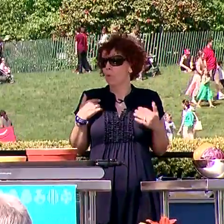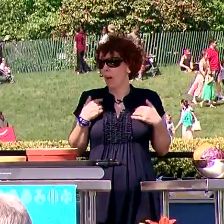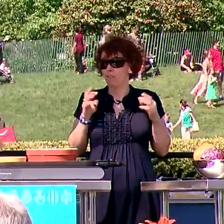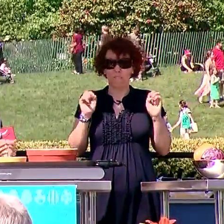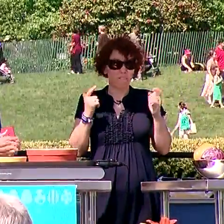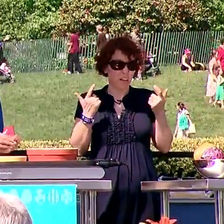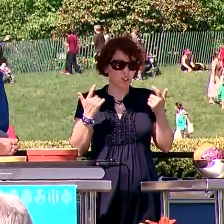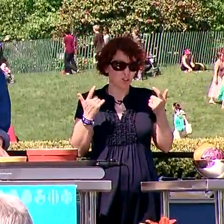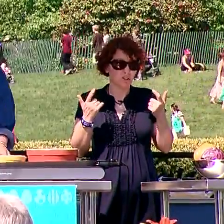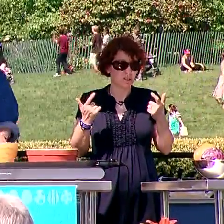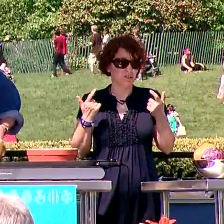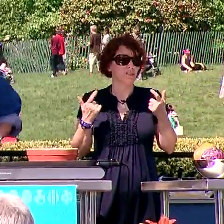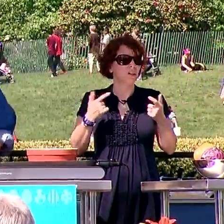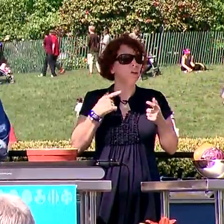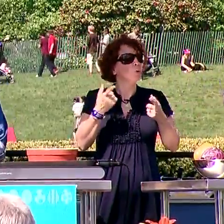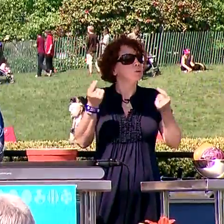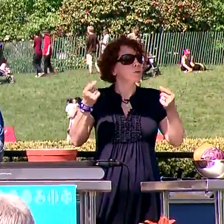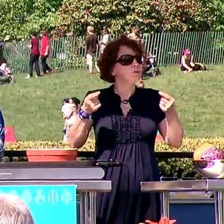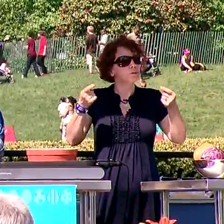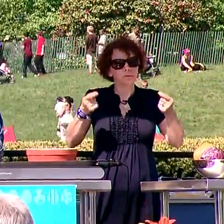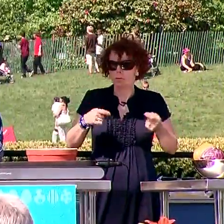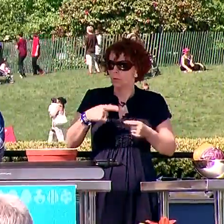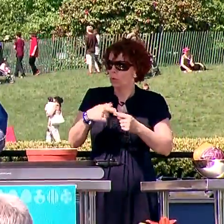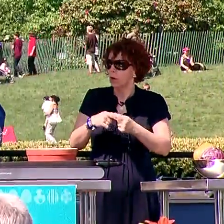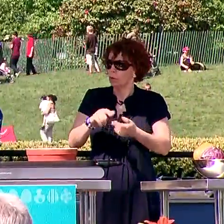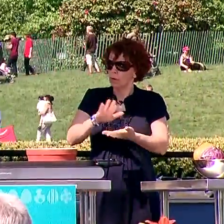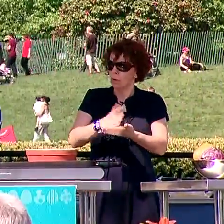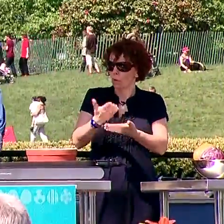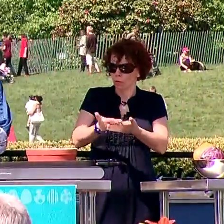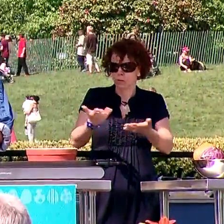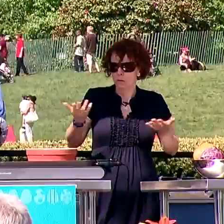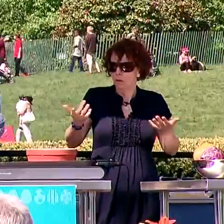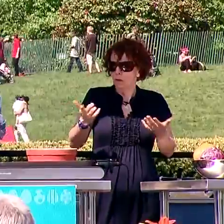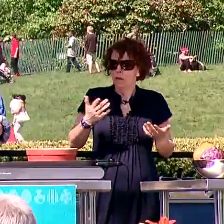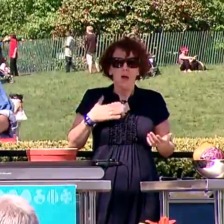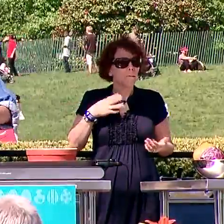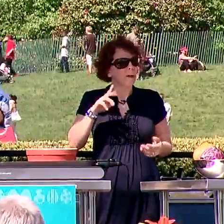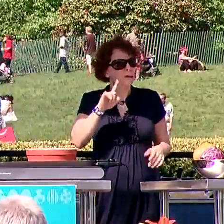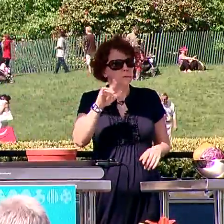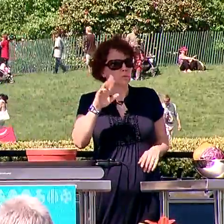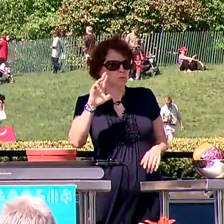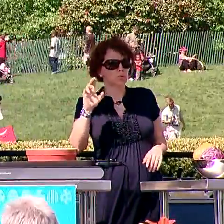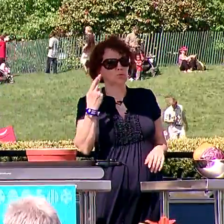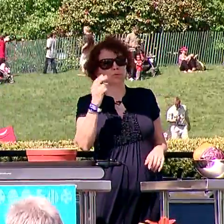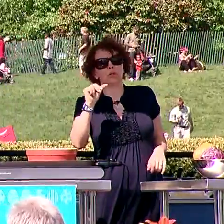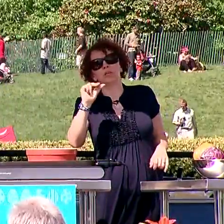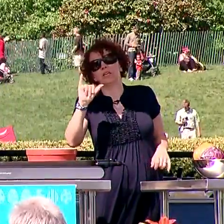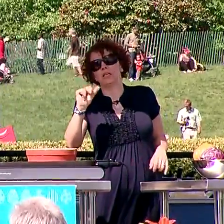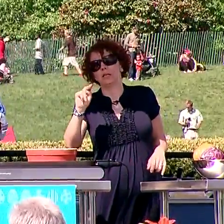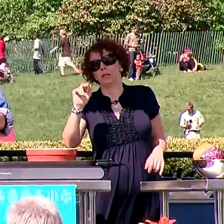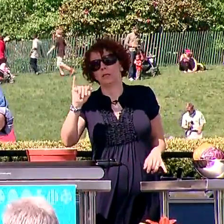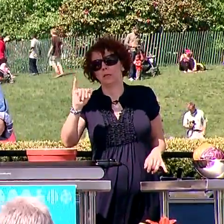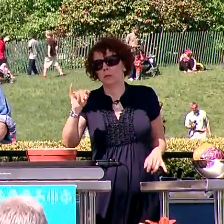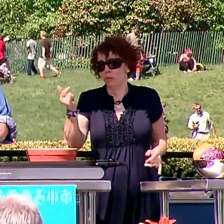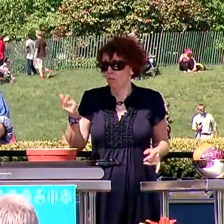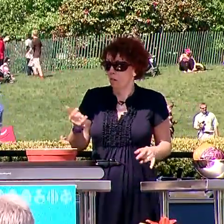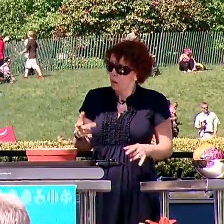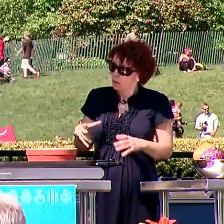Now, what I do when I'm sautéing my zucchini, I put it in a bowl,